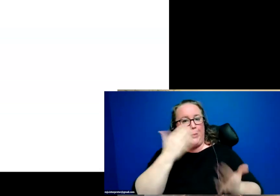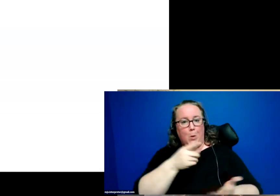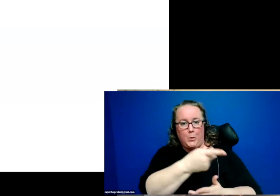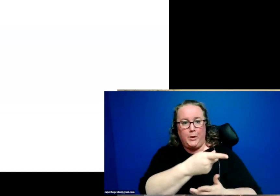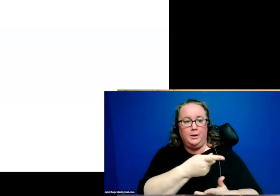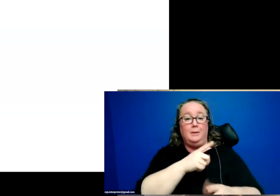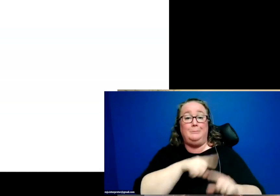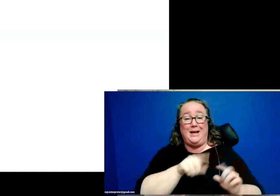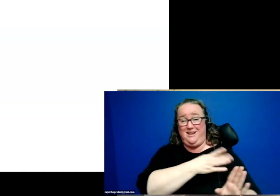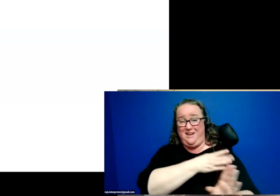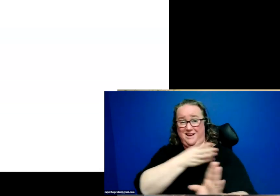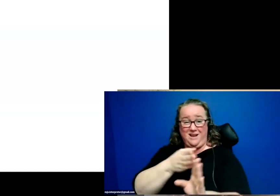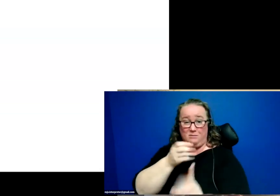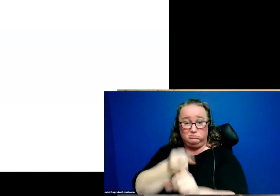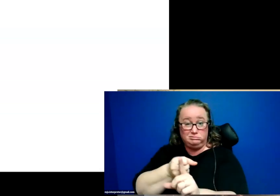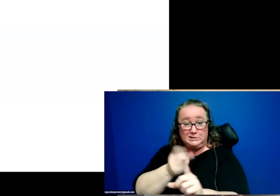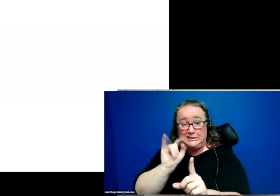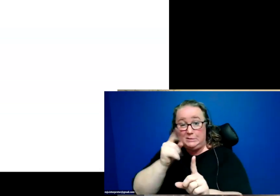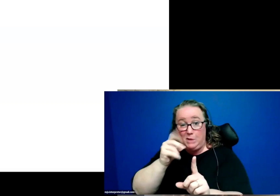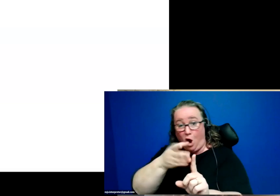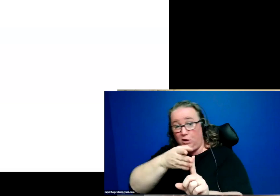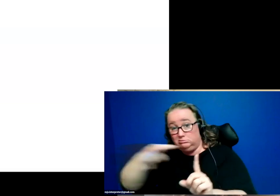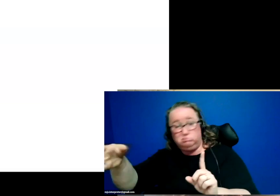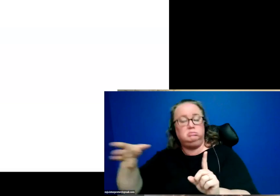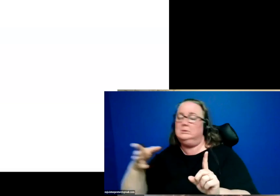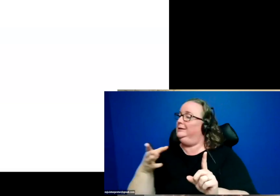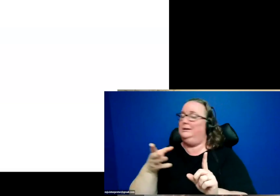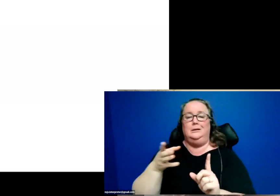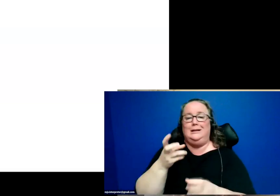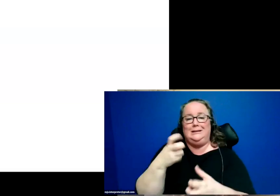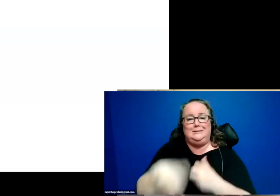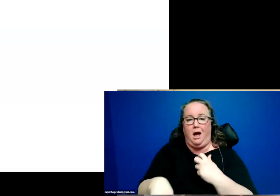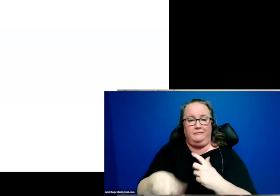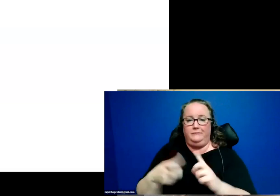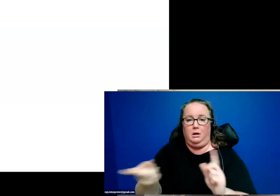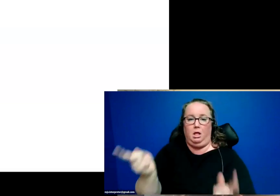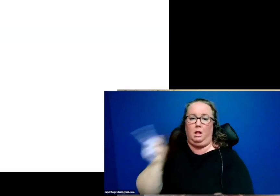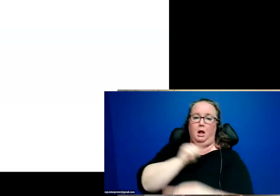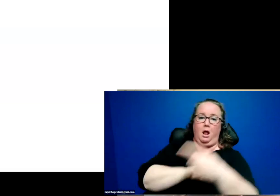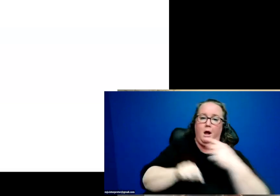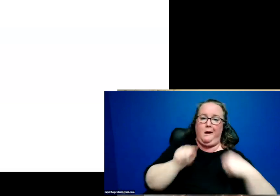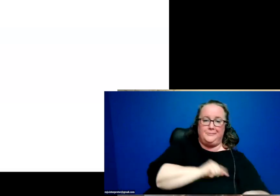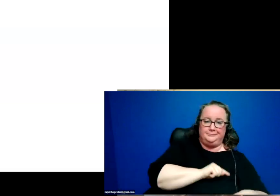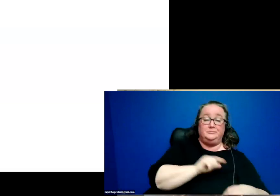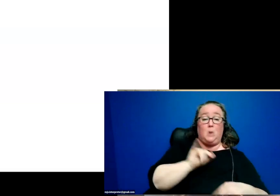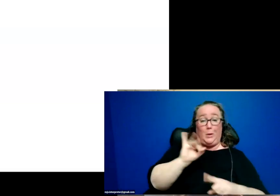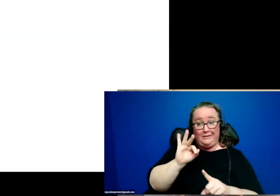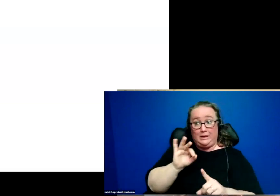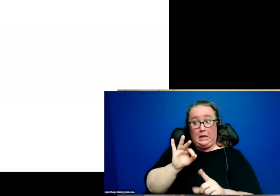it's really hard because the focus of the whole proceedings just shift. So even if you can get it before the last status review hearing